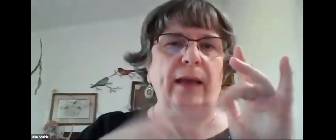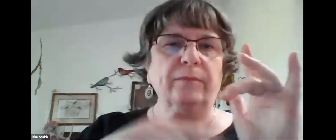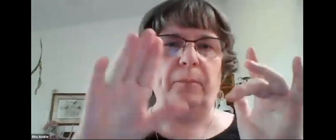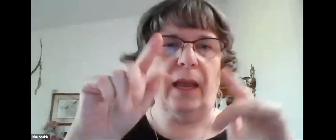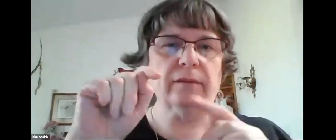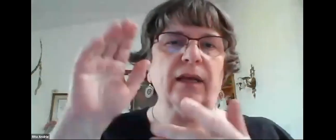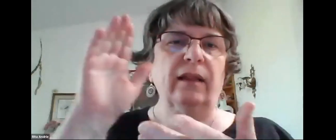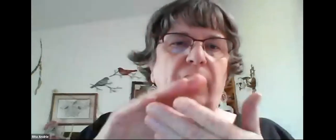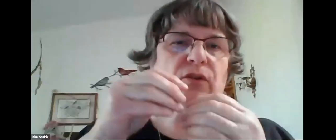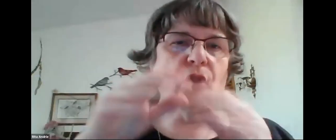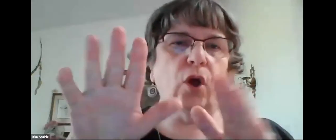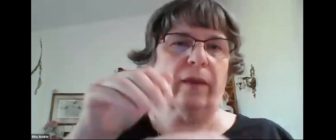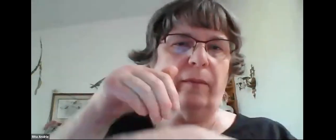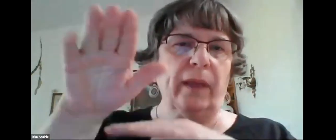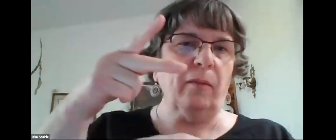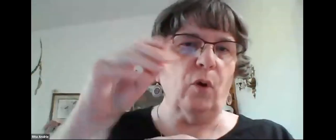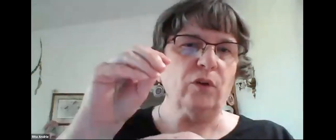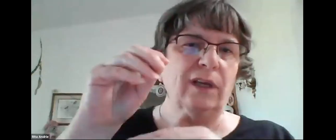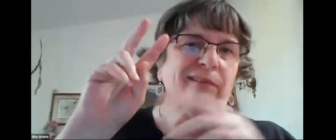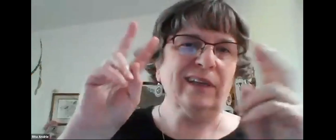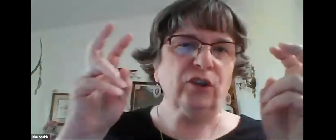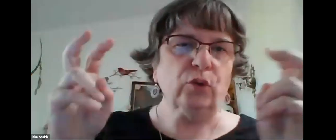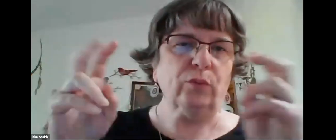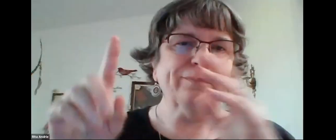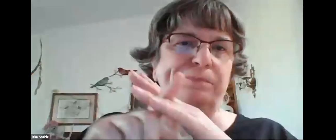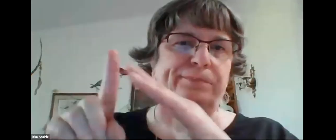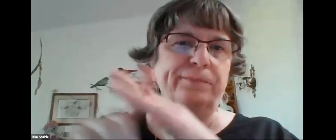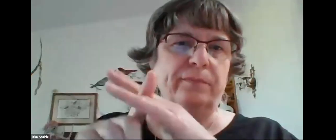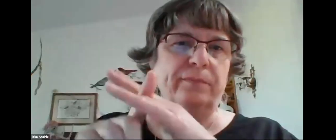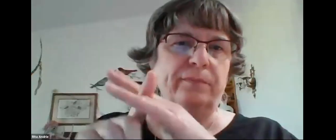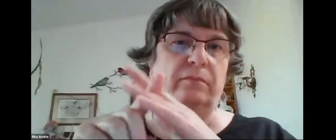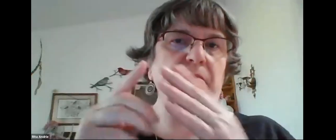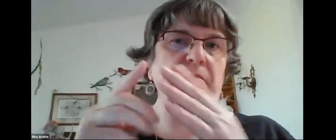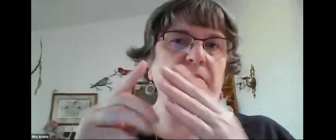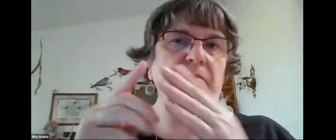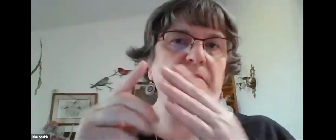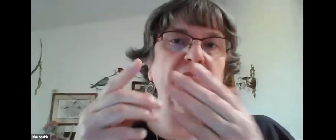census, is it possible to be voting online because we know that, you know, things get lost in the mail